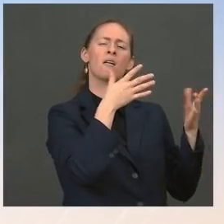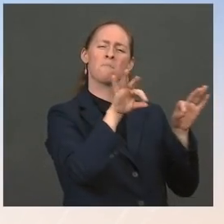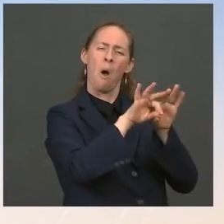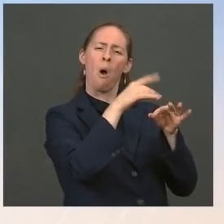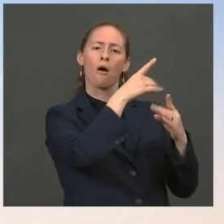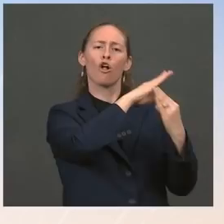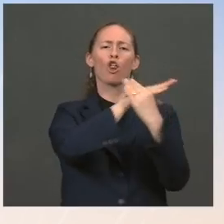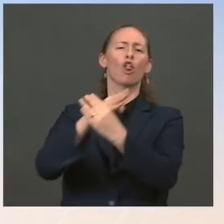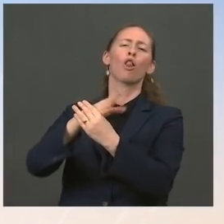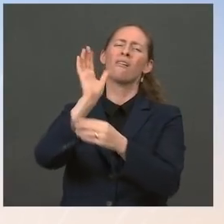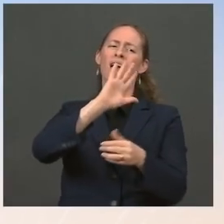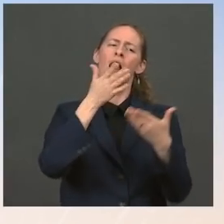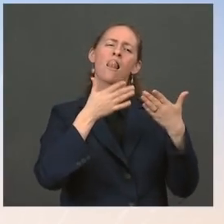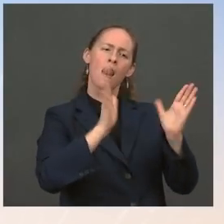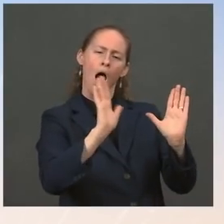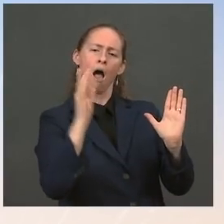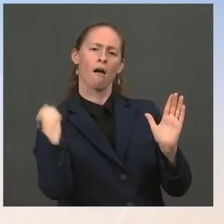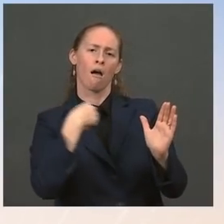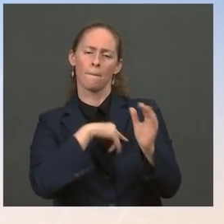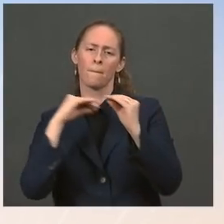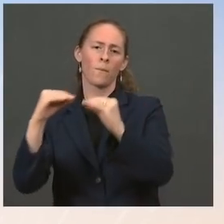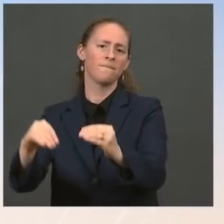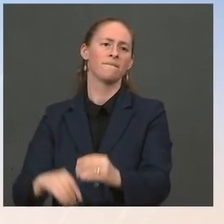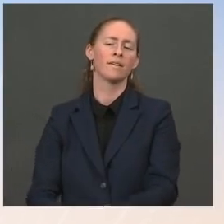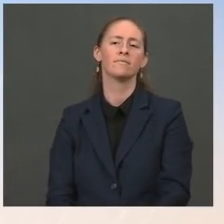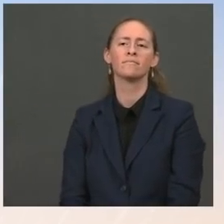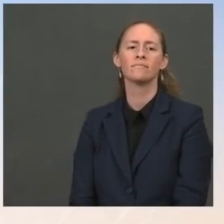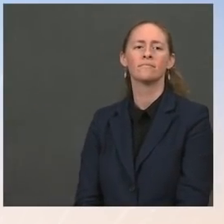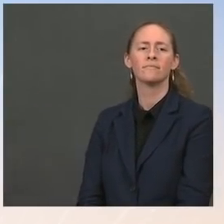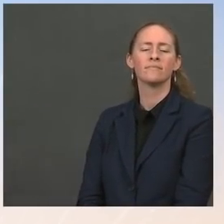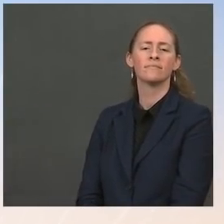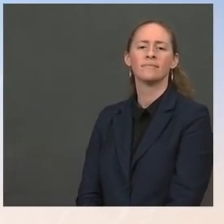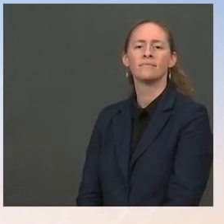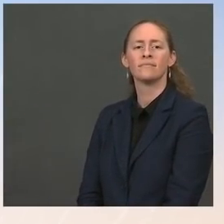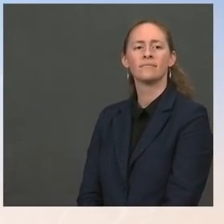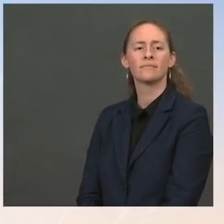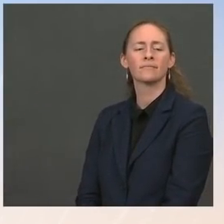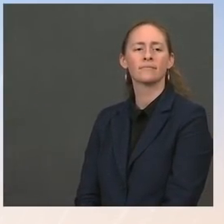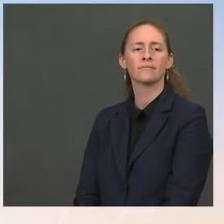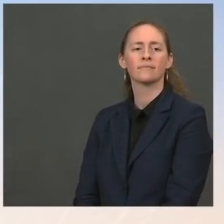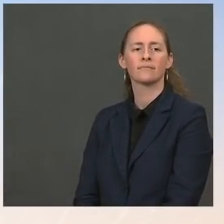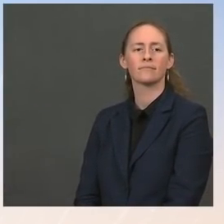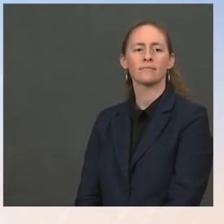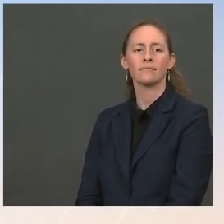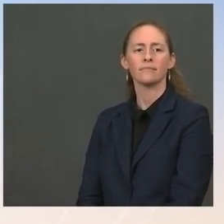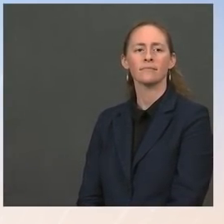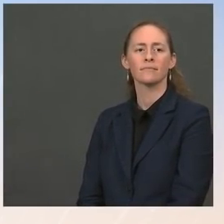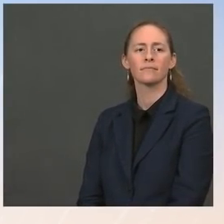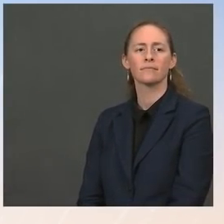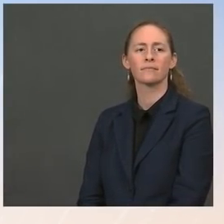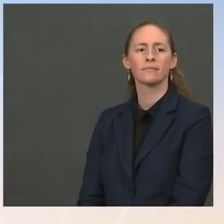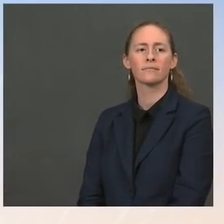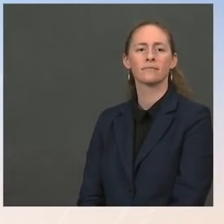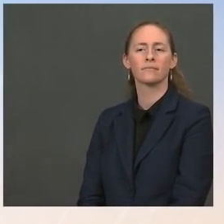The Press: And on the testing question that had come up, on rapid tests, this $1 billion investment will quadruple the tests by December,